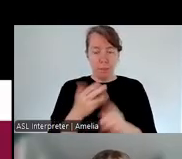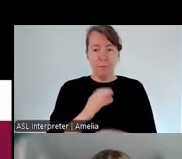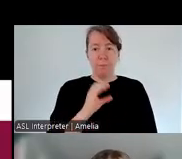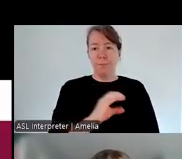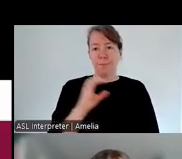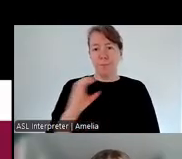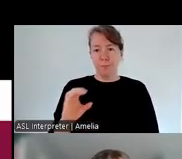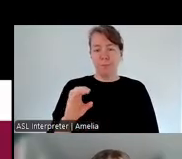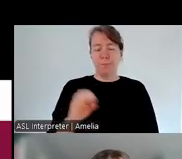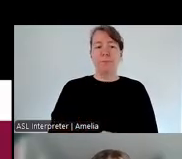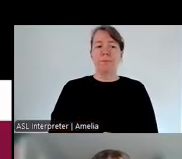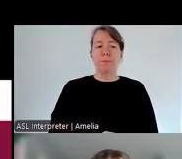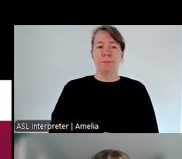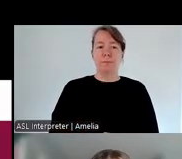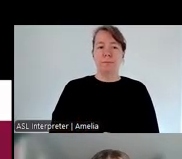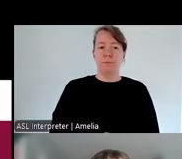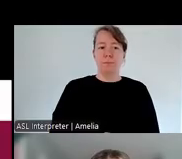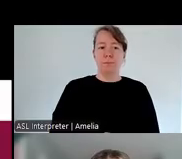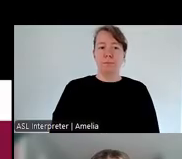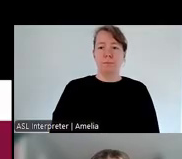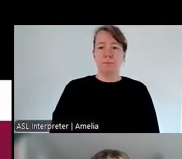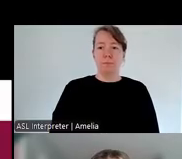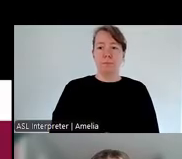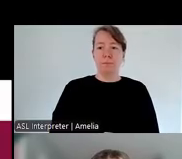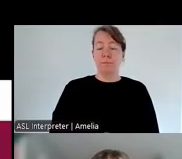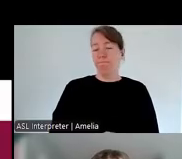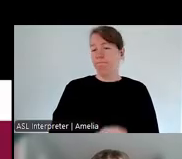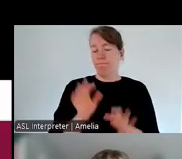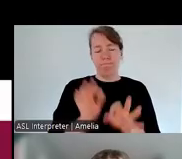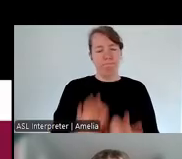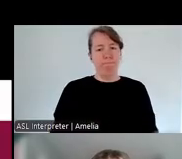Uh, captions are essential for students who are deaf or hard of hearing.